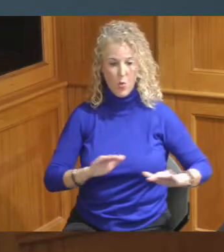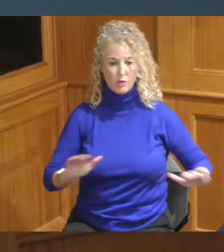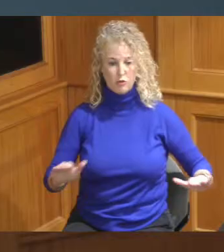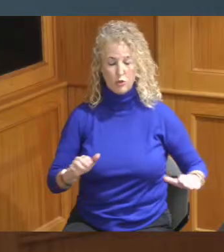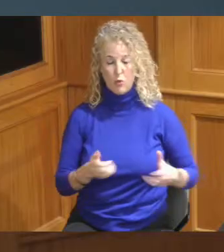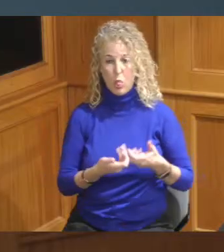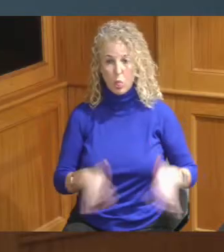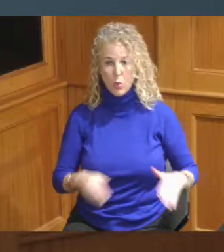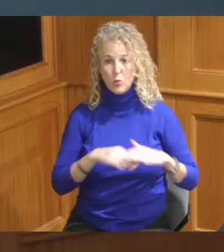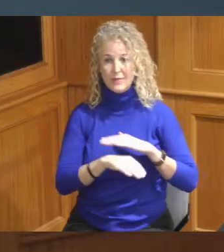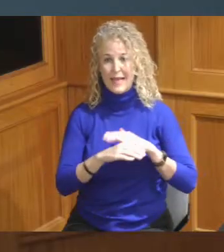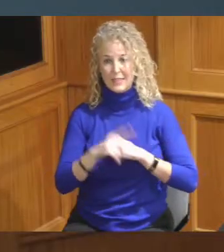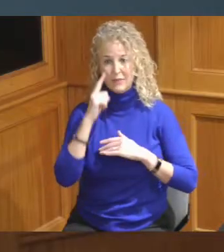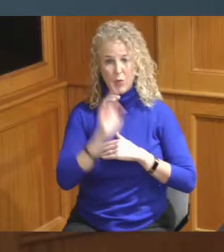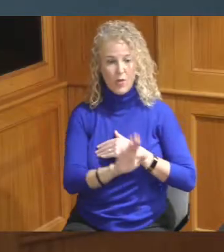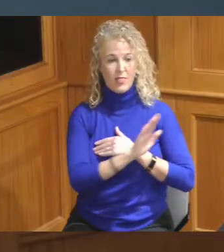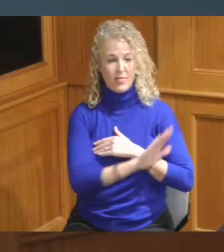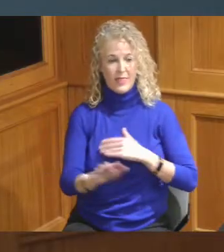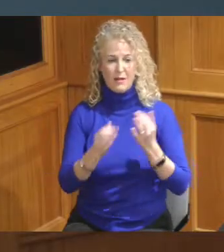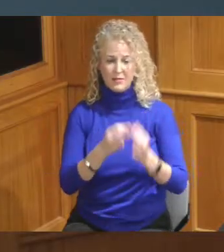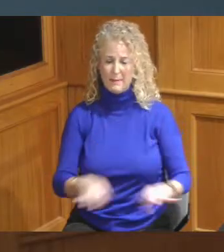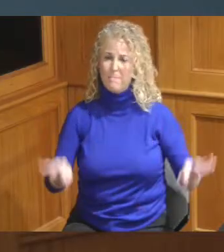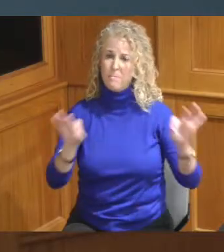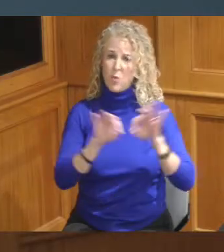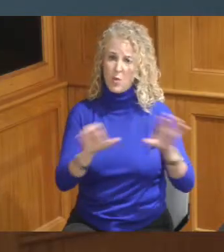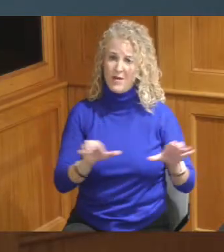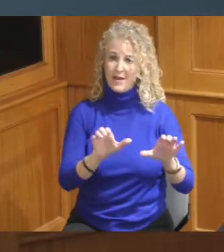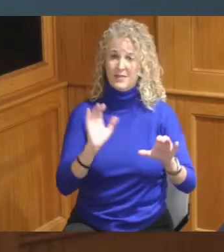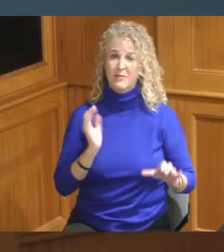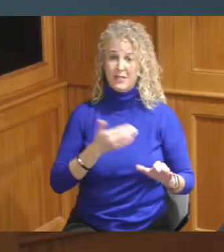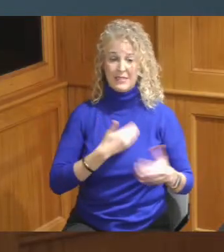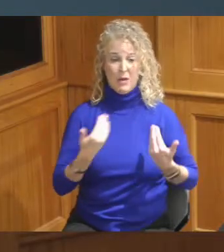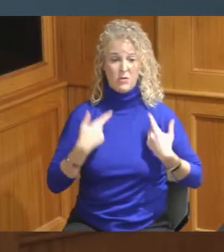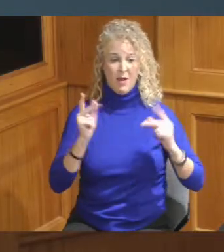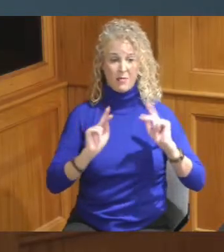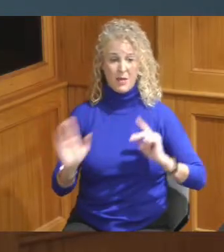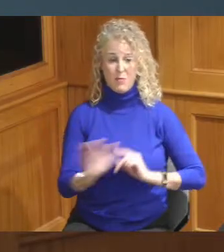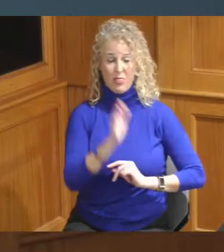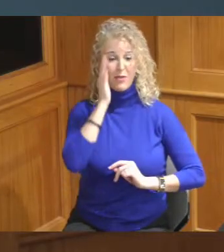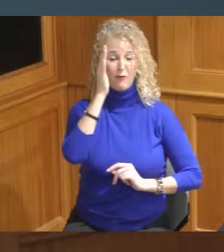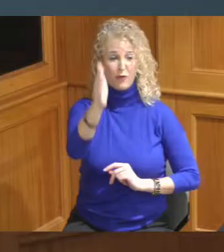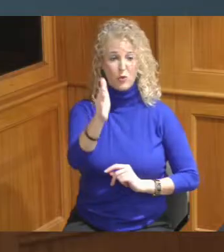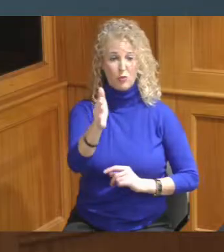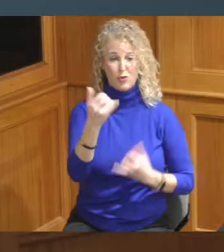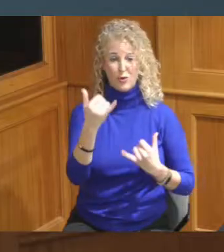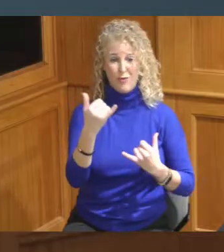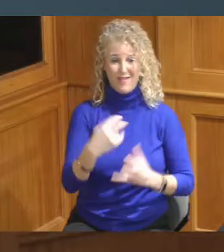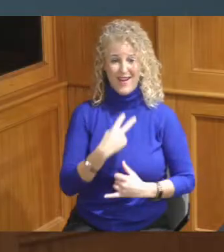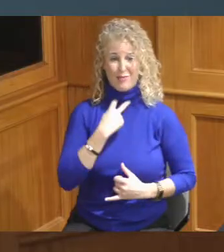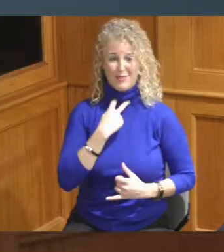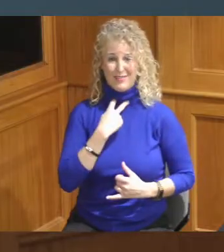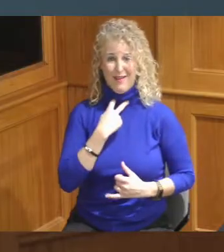to critical opportunities. our young people's future should not be limited by unused resources